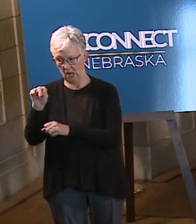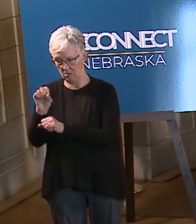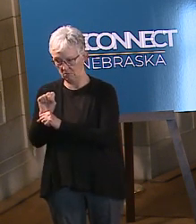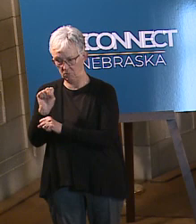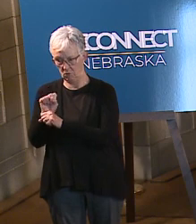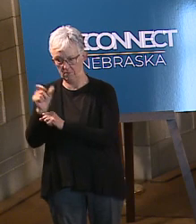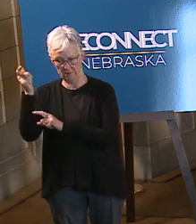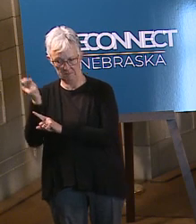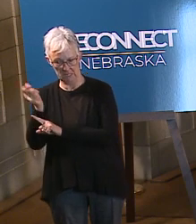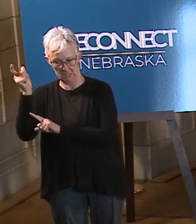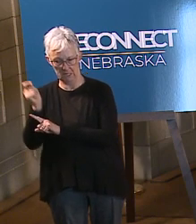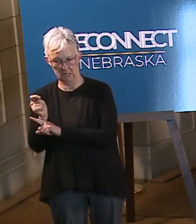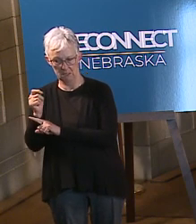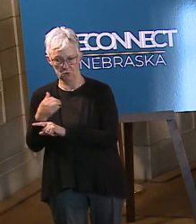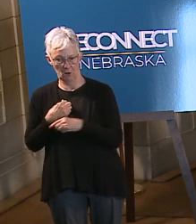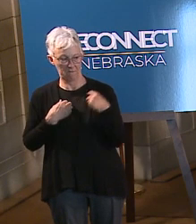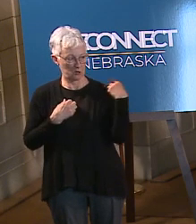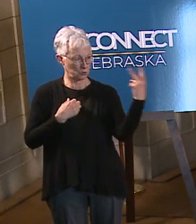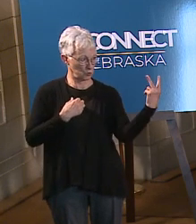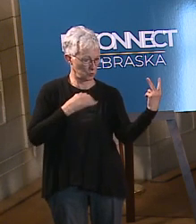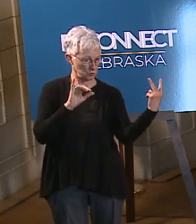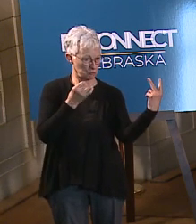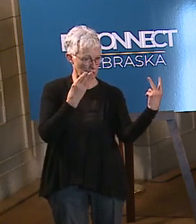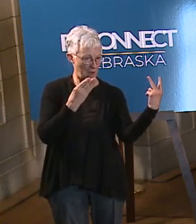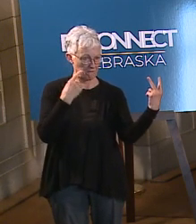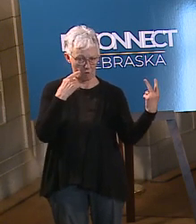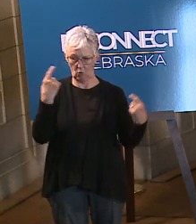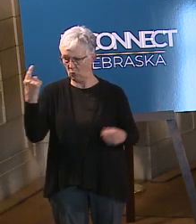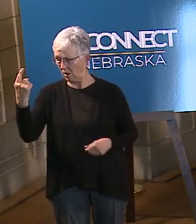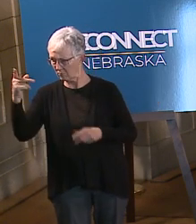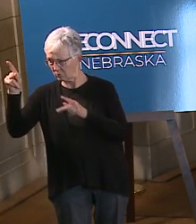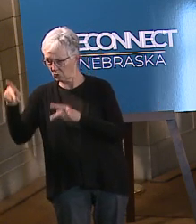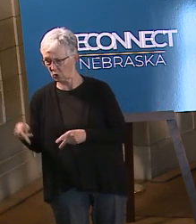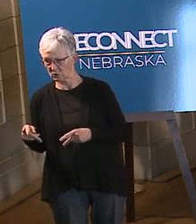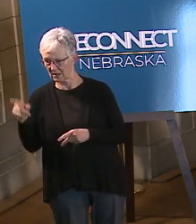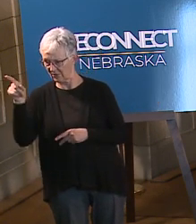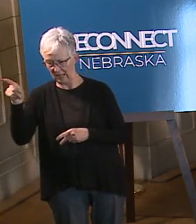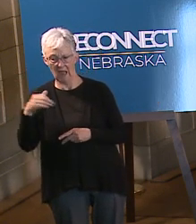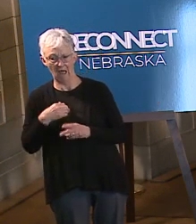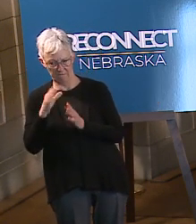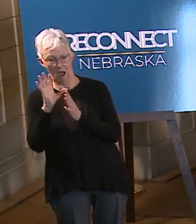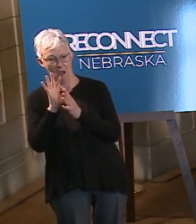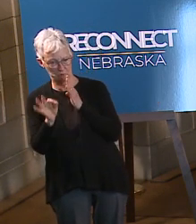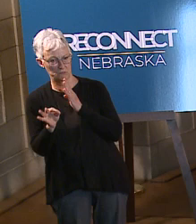WORKS WEBSITE. WE HAVE ABOUT 15,000 PEOPLE RECEIVING BENEFITS, SO WE HAVE